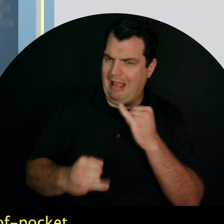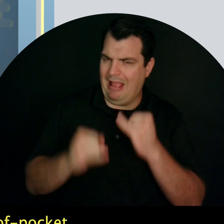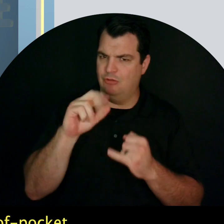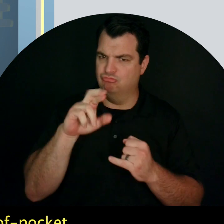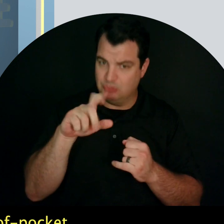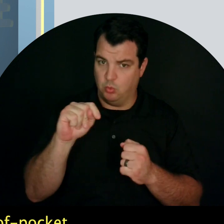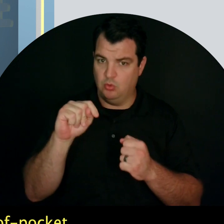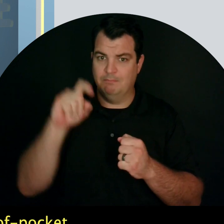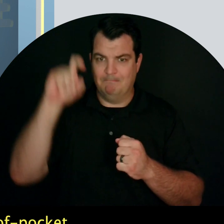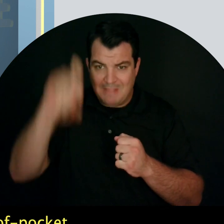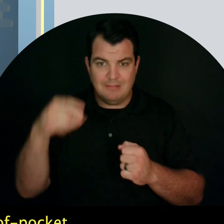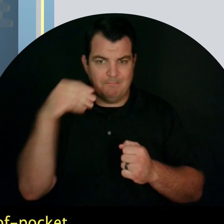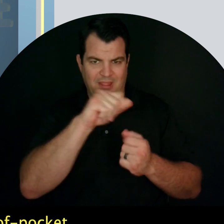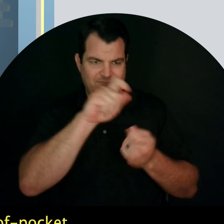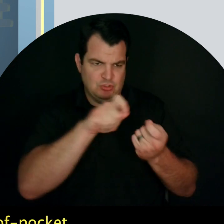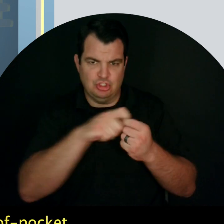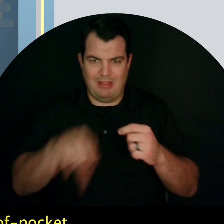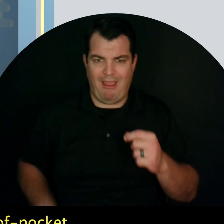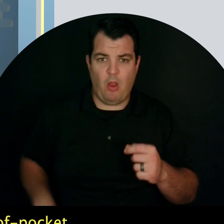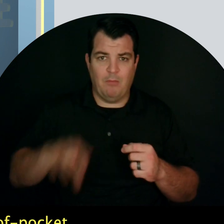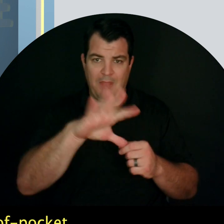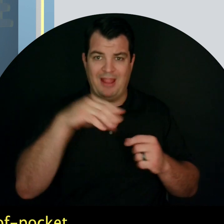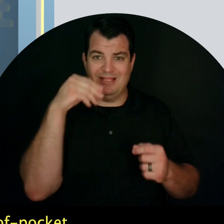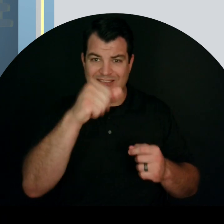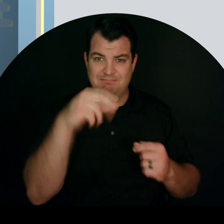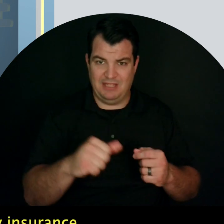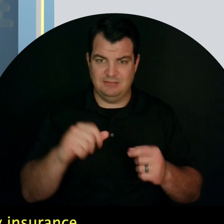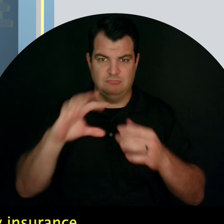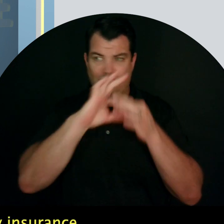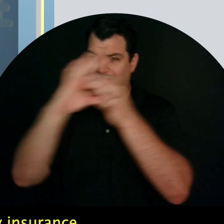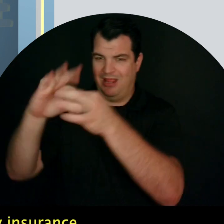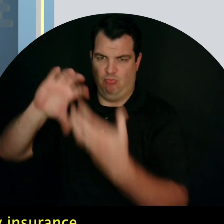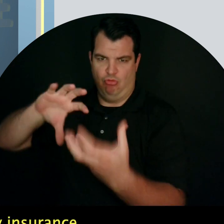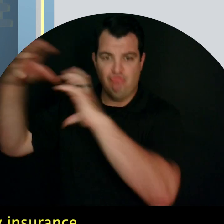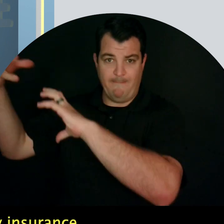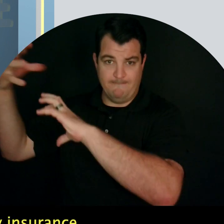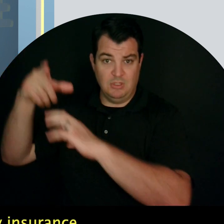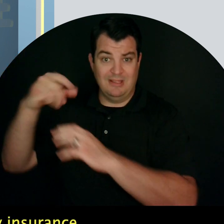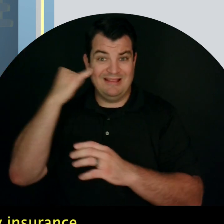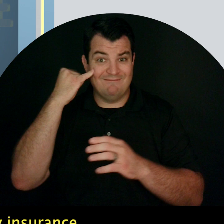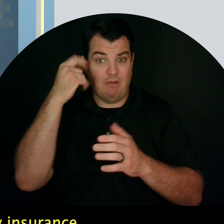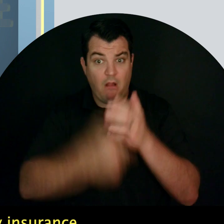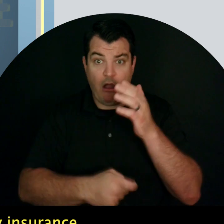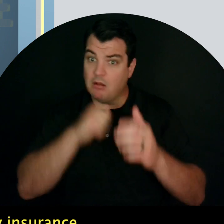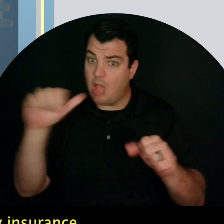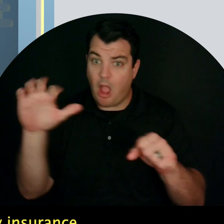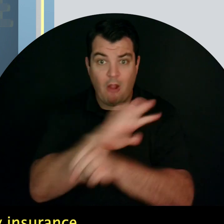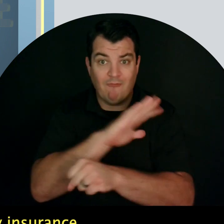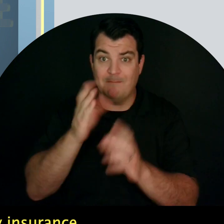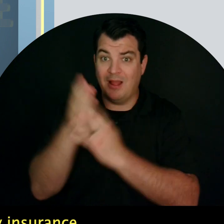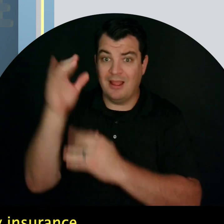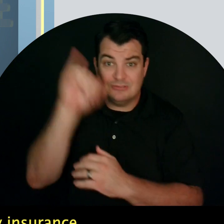it may pay for certain out-of-pocket expenses related to the crime, such as costs not covered by insurance or other resources.